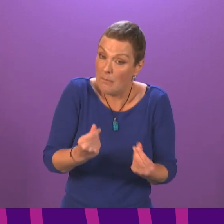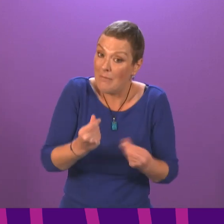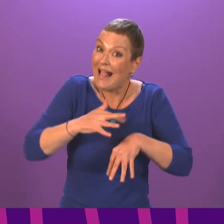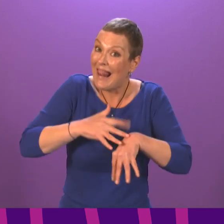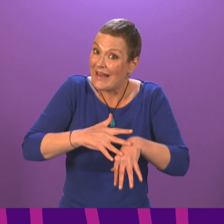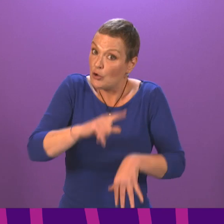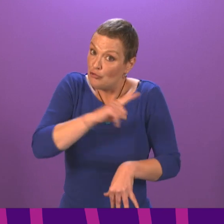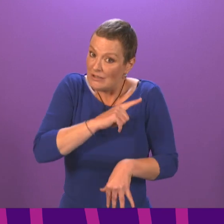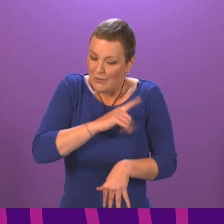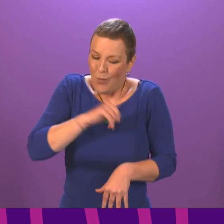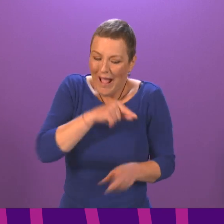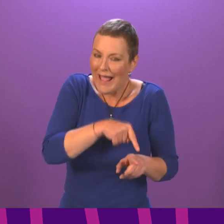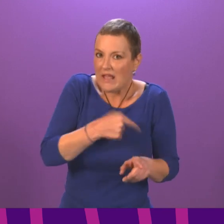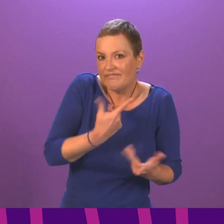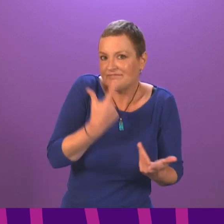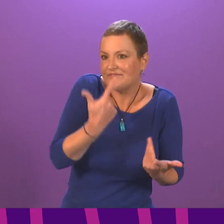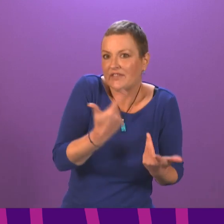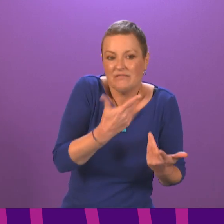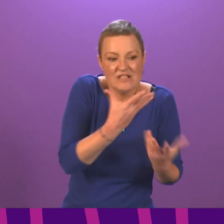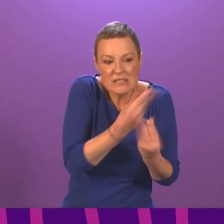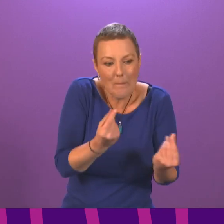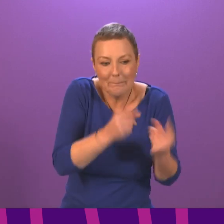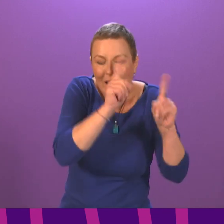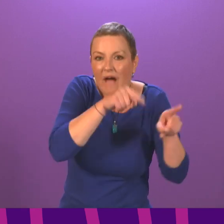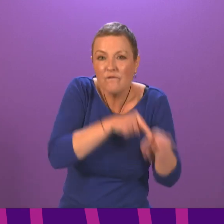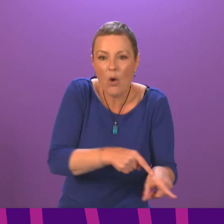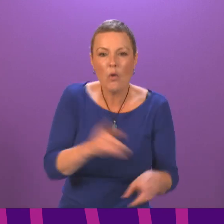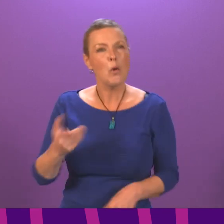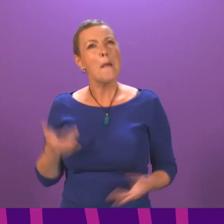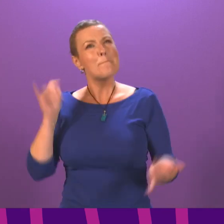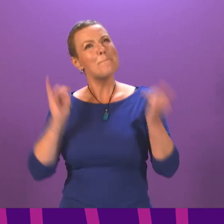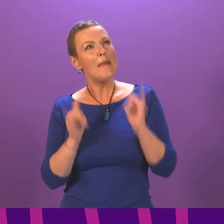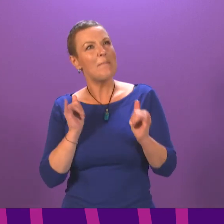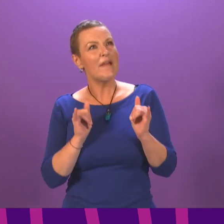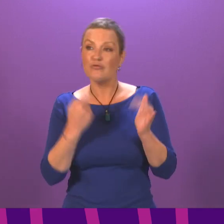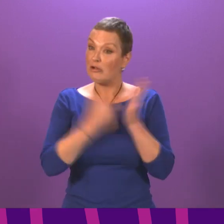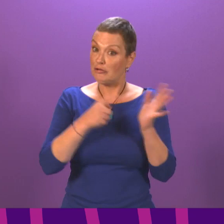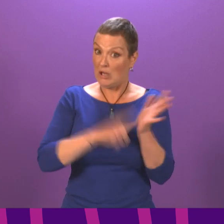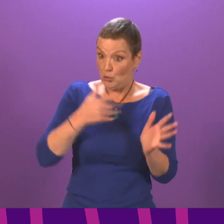some circumstances. If Richard Leonard does not want to take my word for that, perhaps